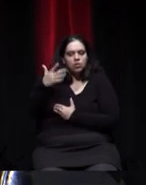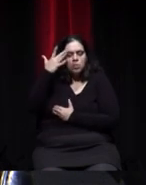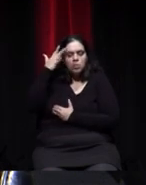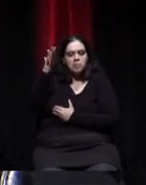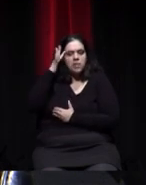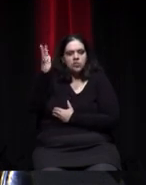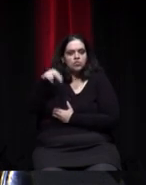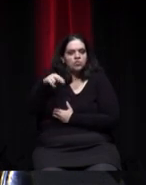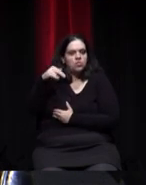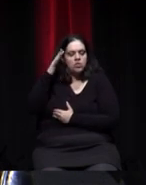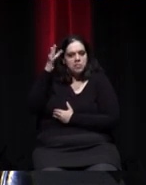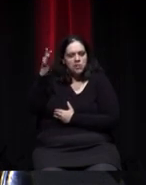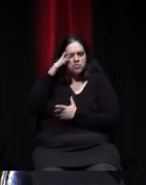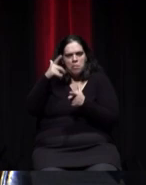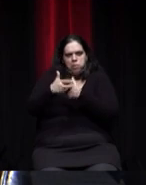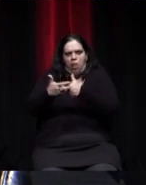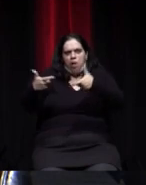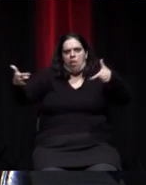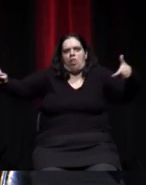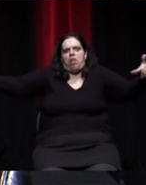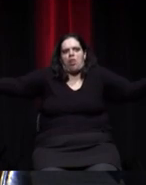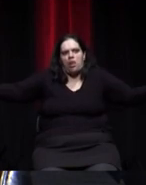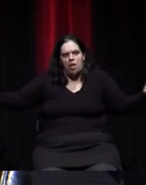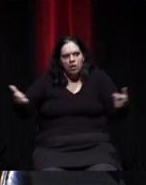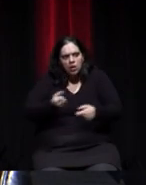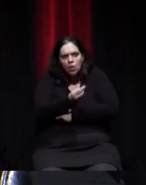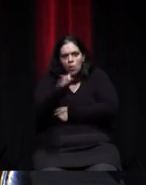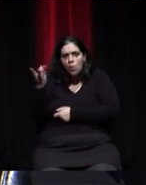The expansion of the universe of people in Brazil